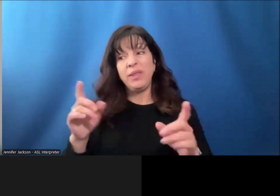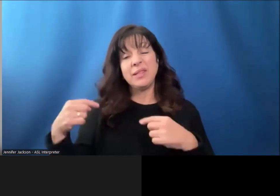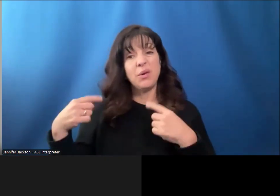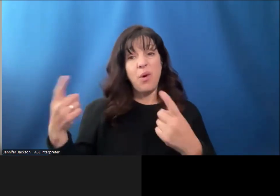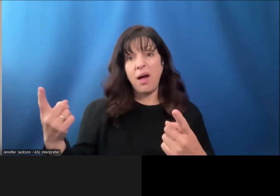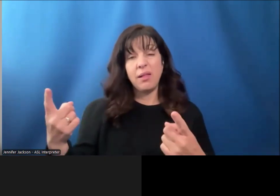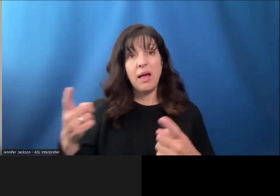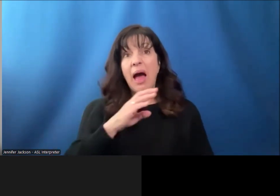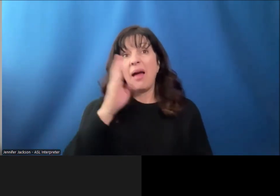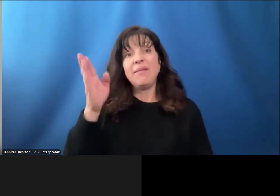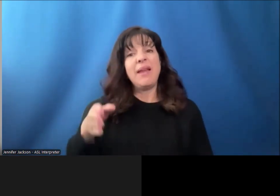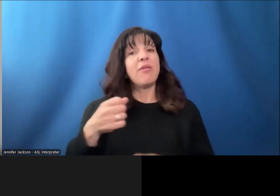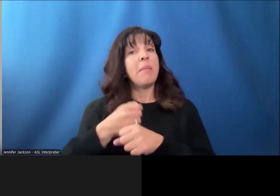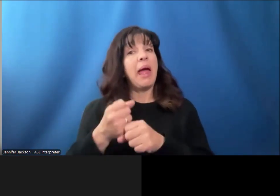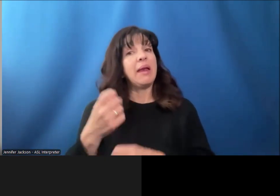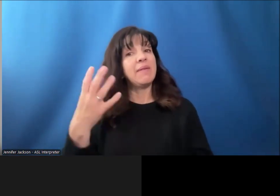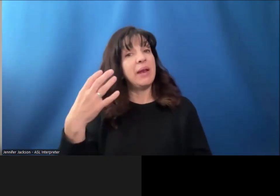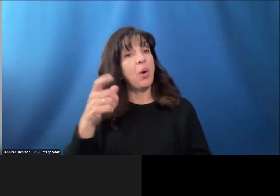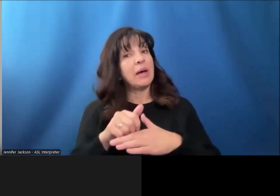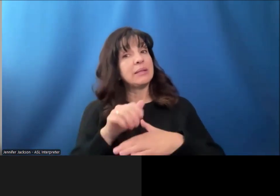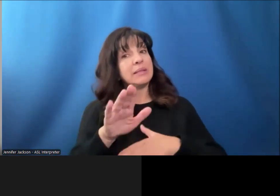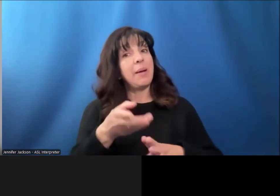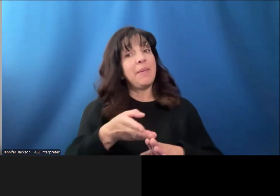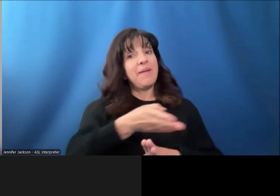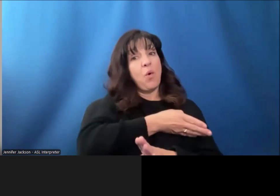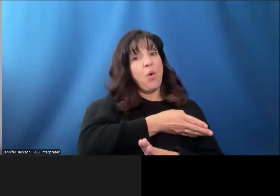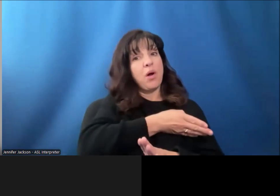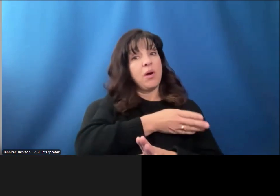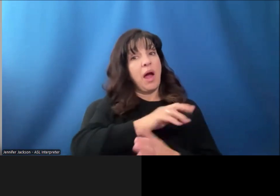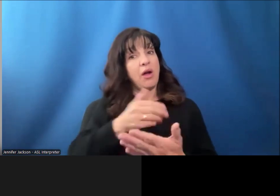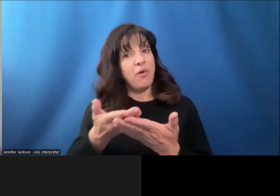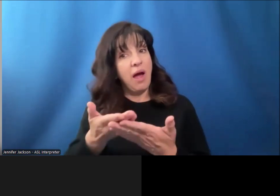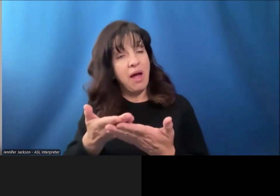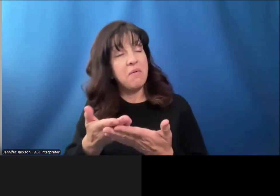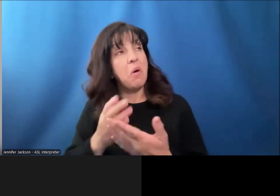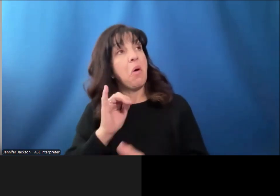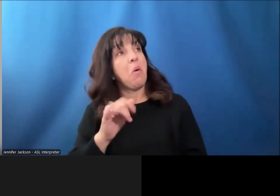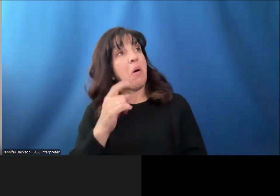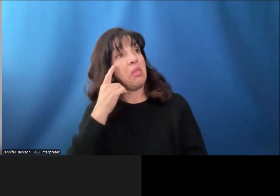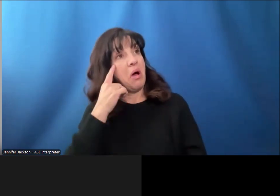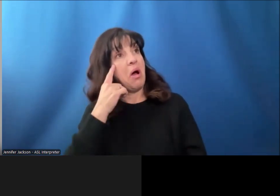made a video and sent it ahead of time, so I thought that's a